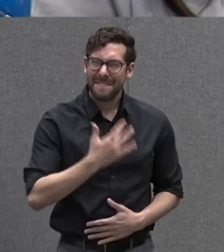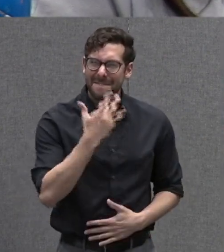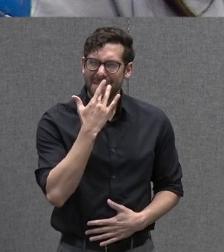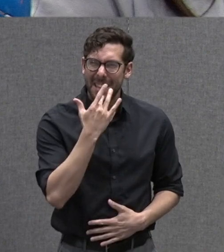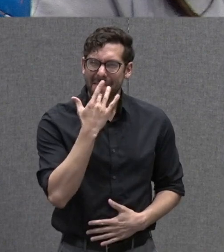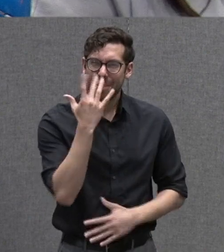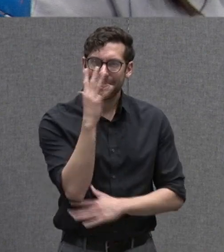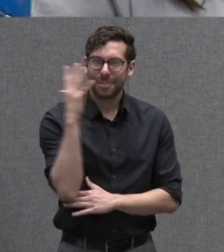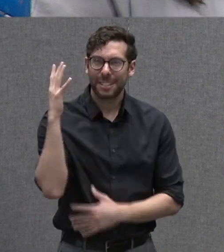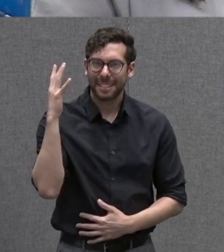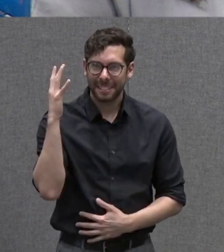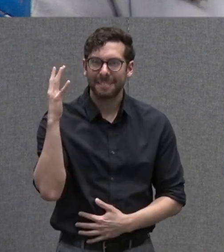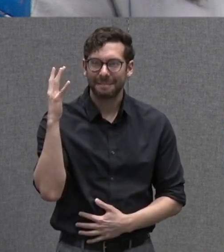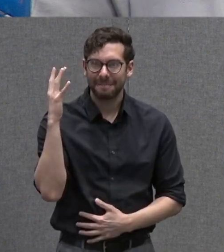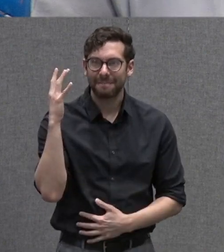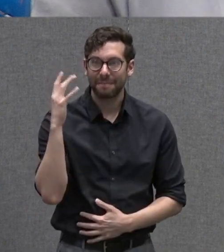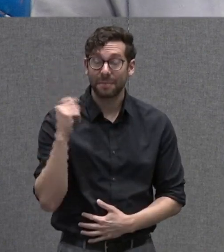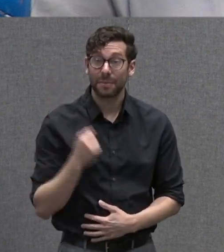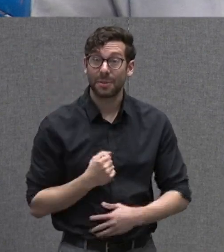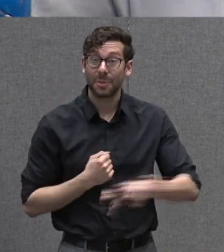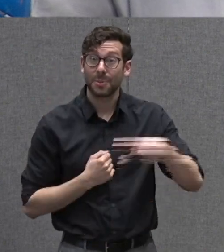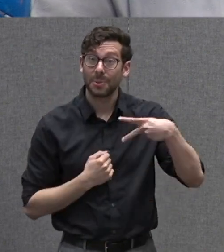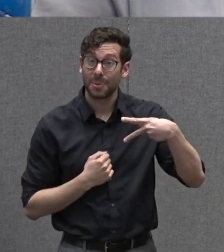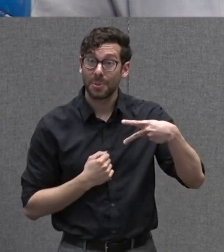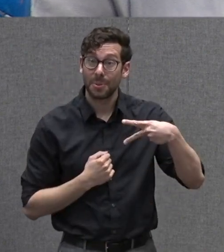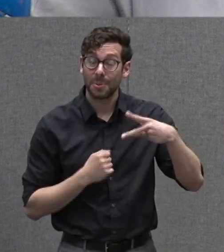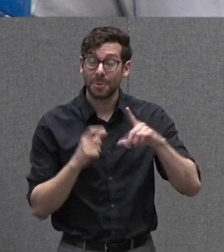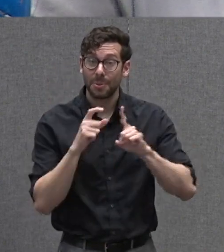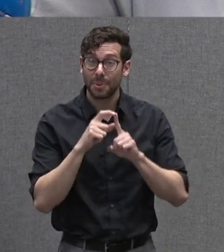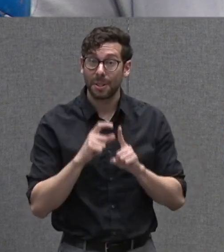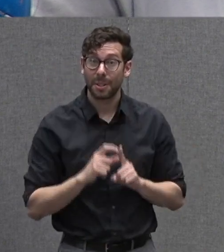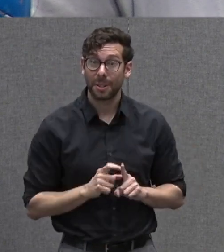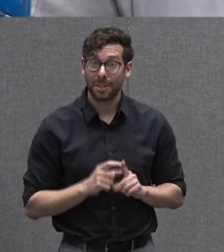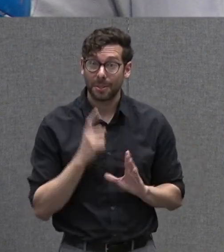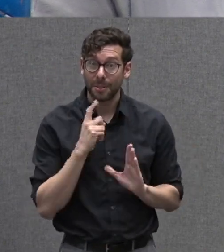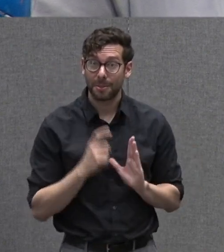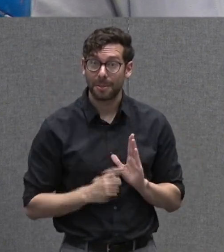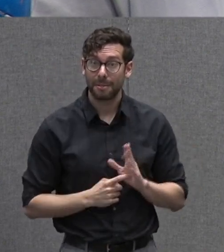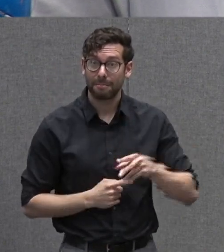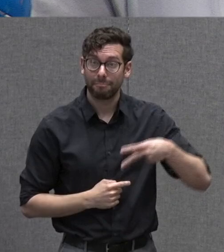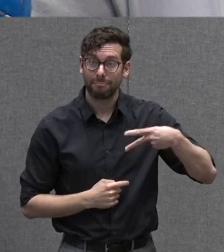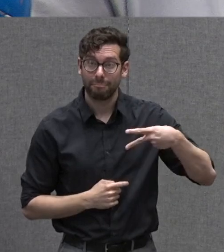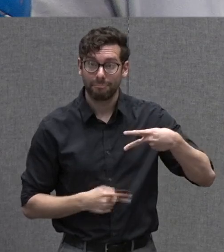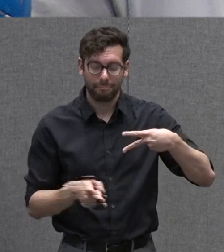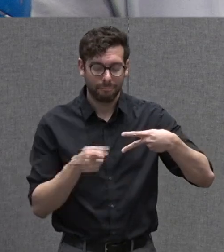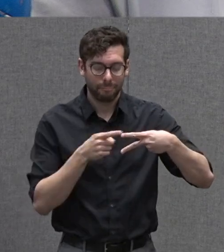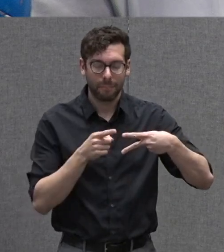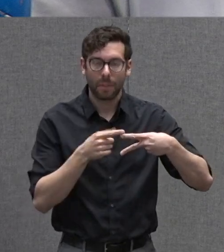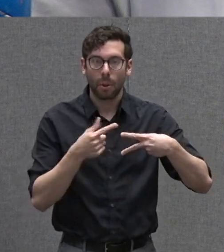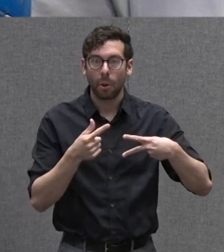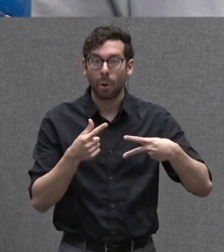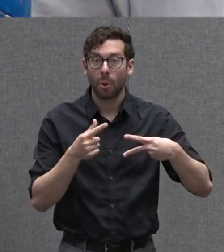And I chose two words, I chose growing and changing, because I think they kind of go together,